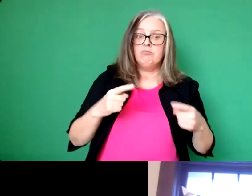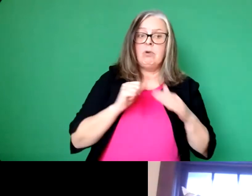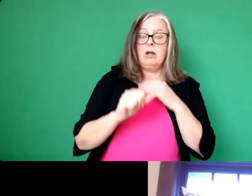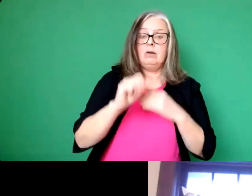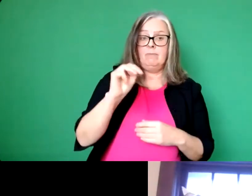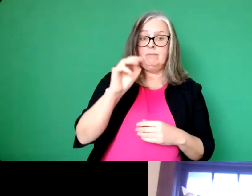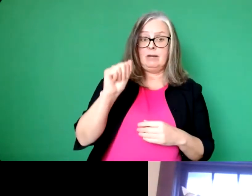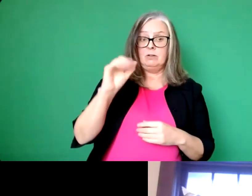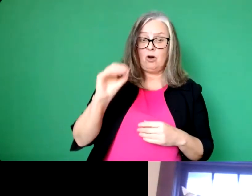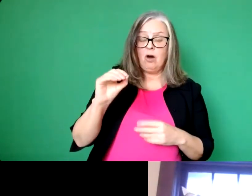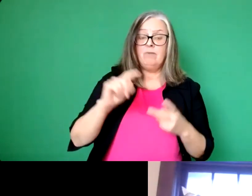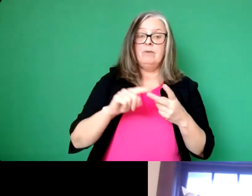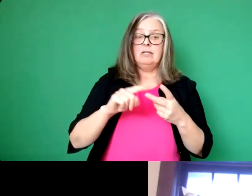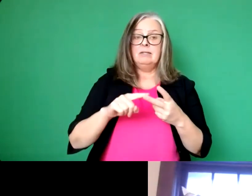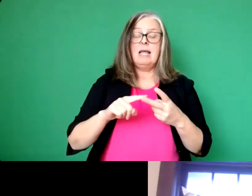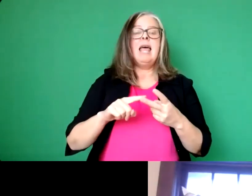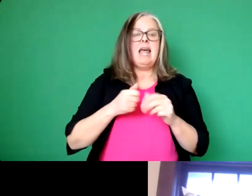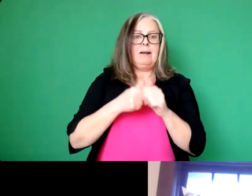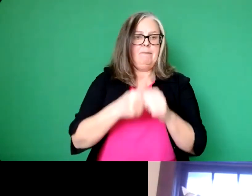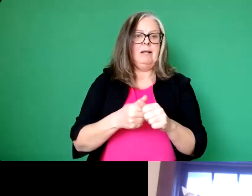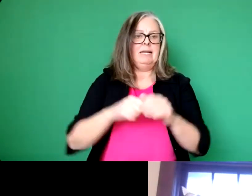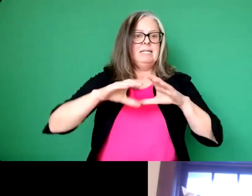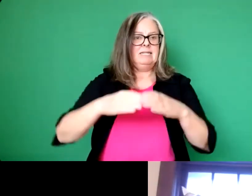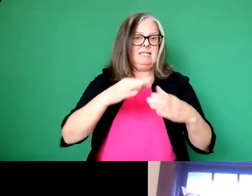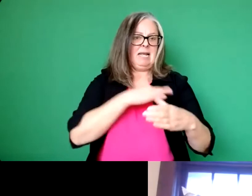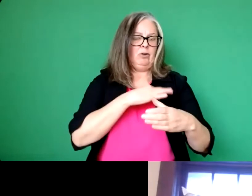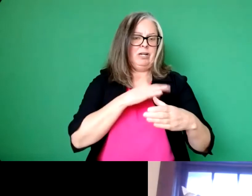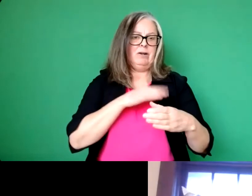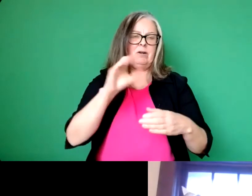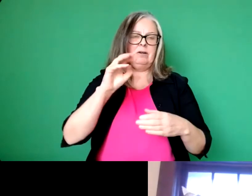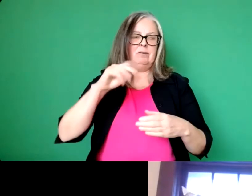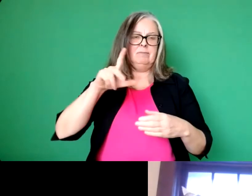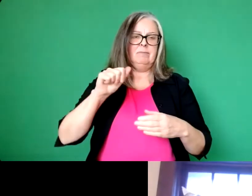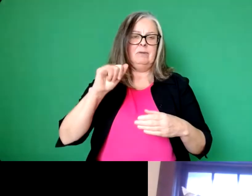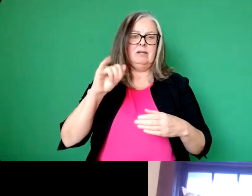the compliance secretariat complement the manitoba human rights commission and that